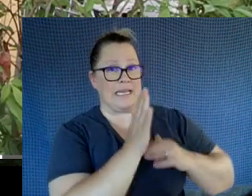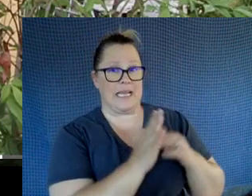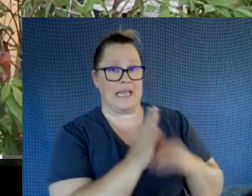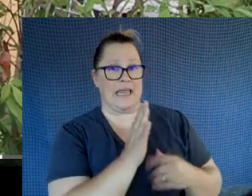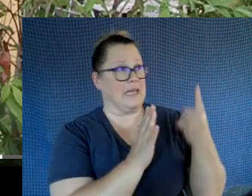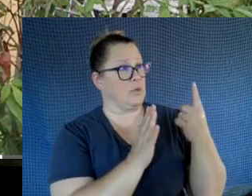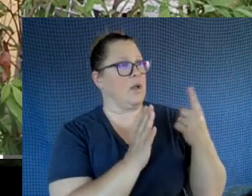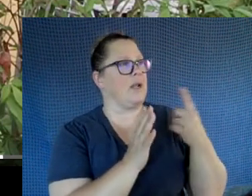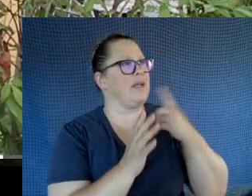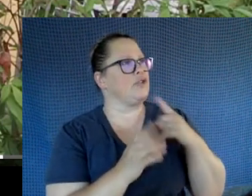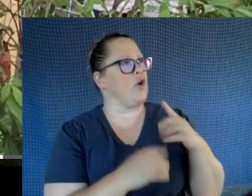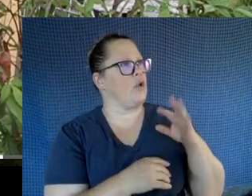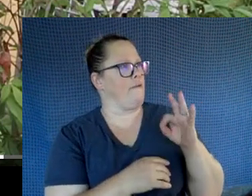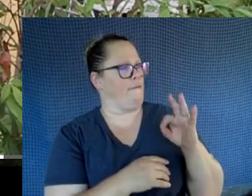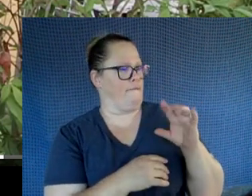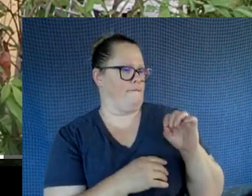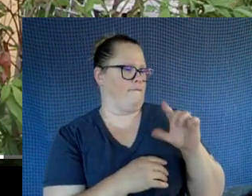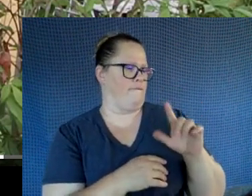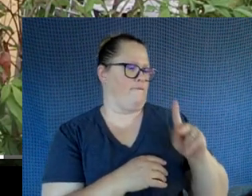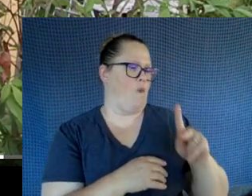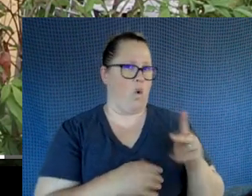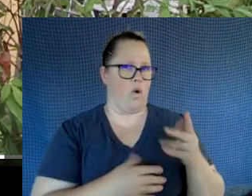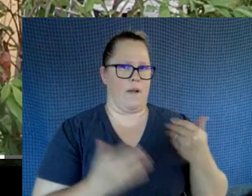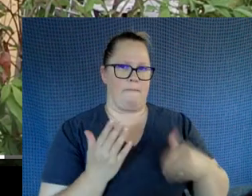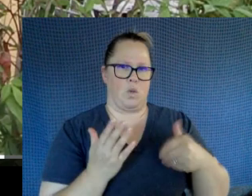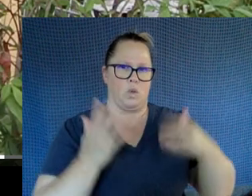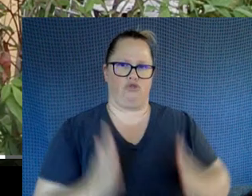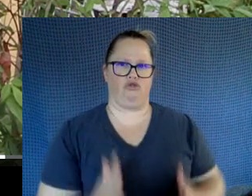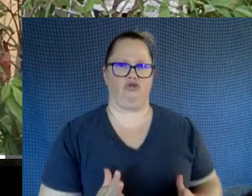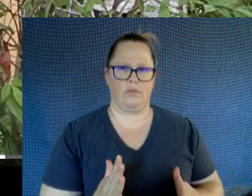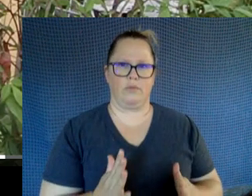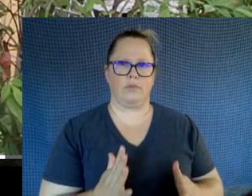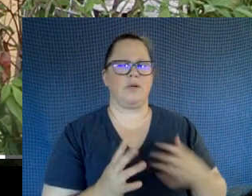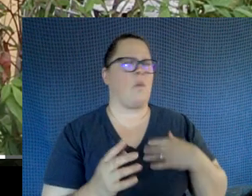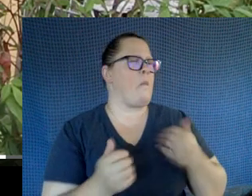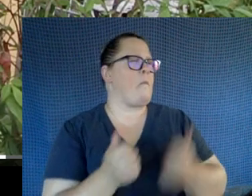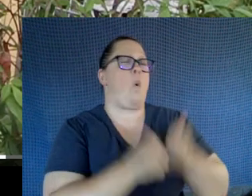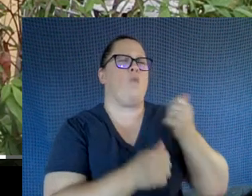musicians . And this is one of his most famous pieces and collage and painting